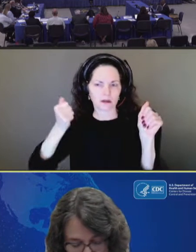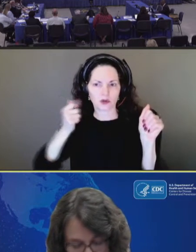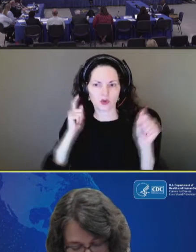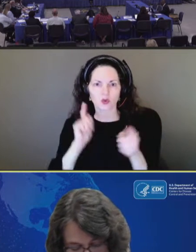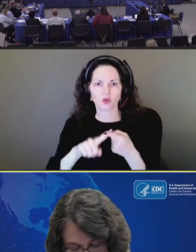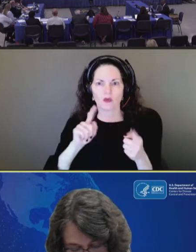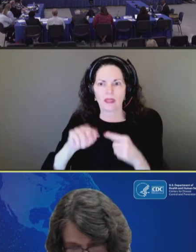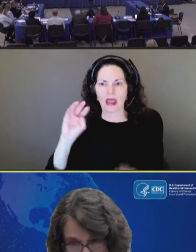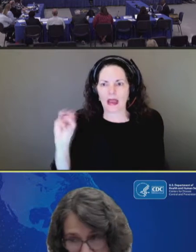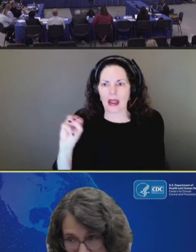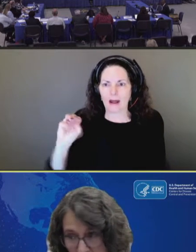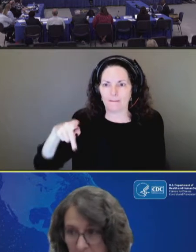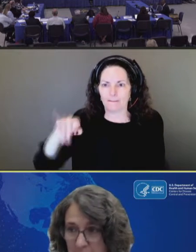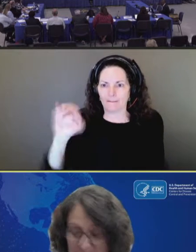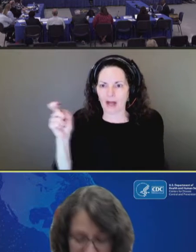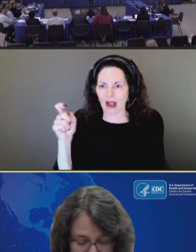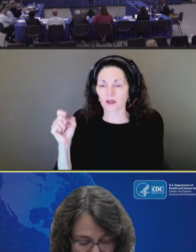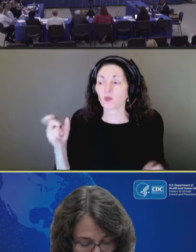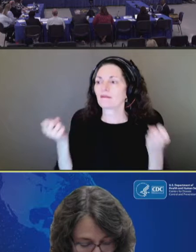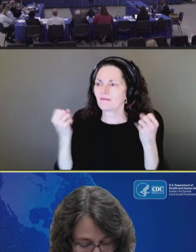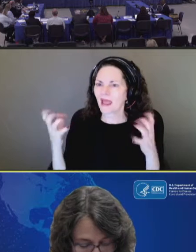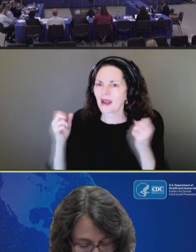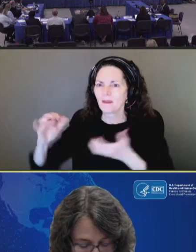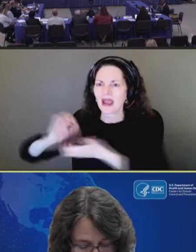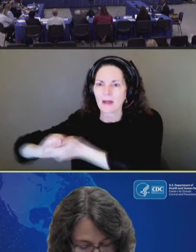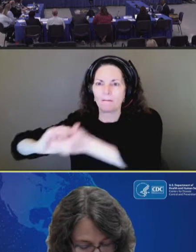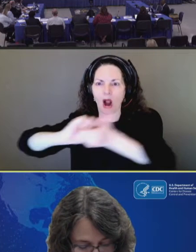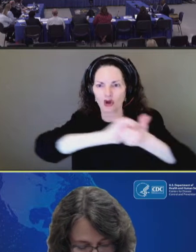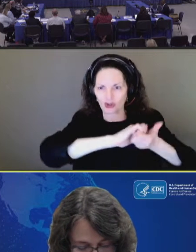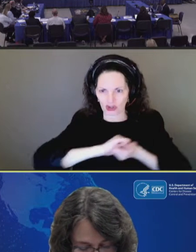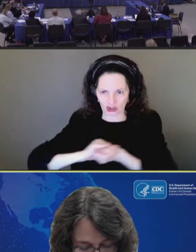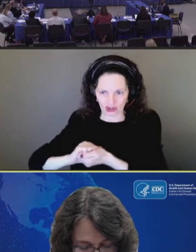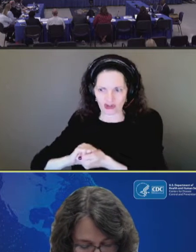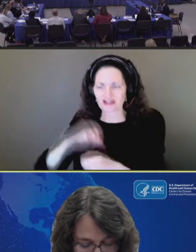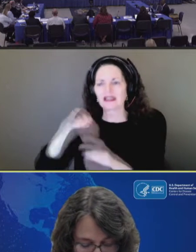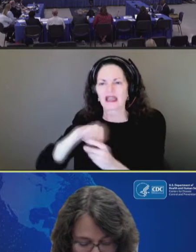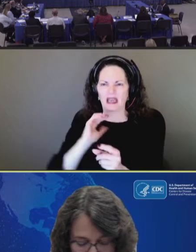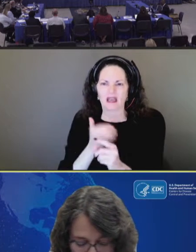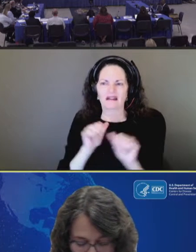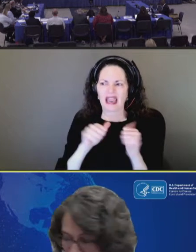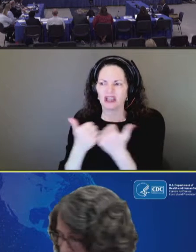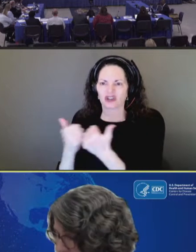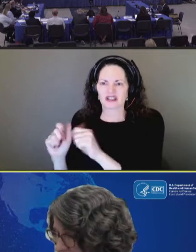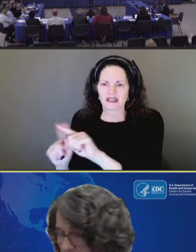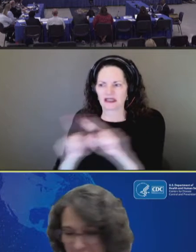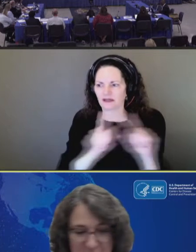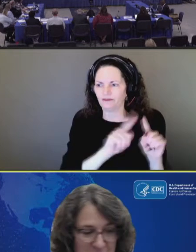in the interagency. This graphic, I believe that you're looking at, shows an mpox response by the